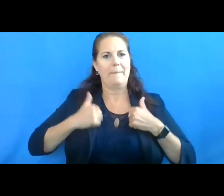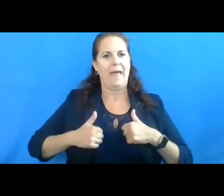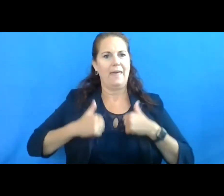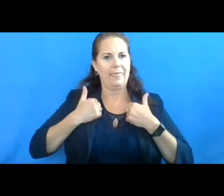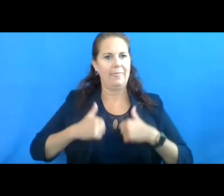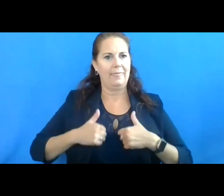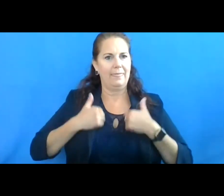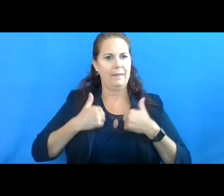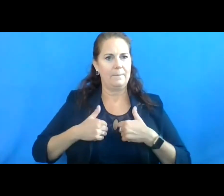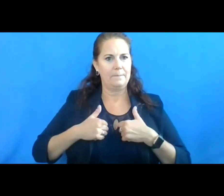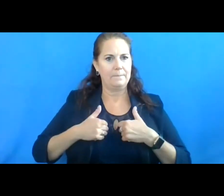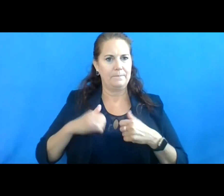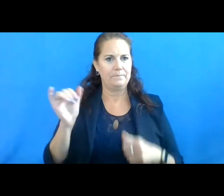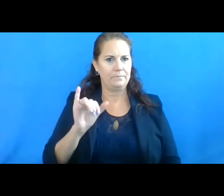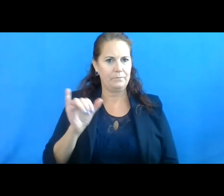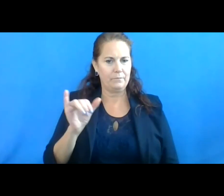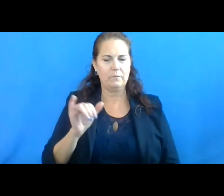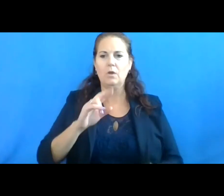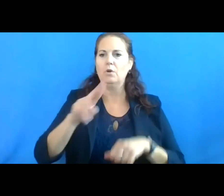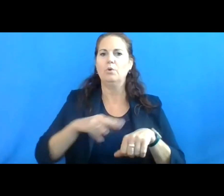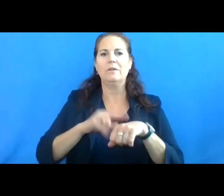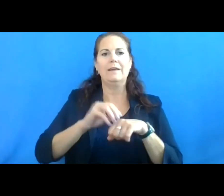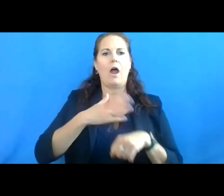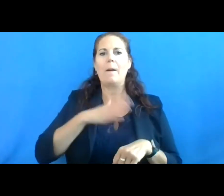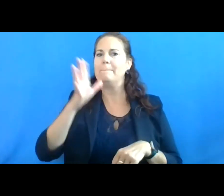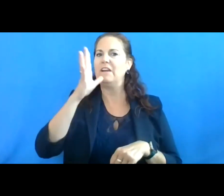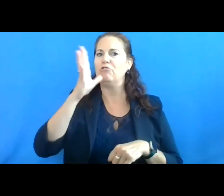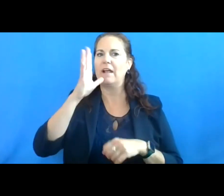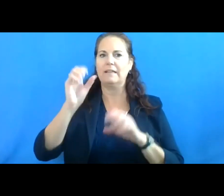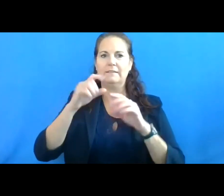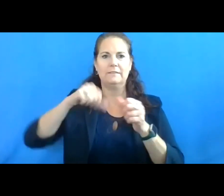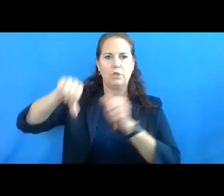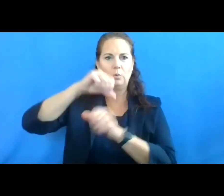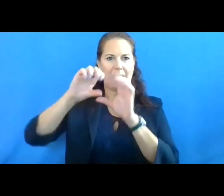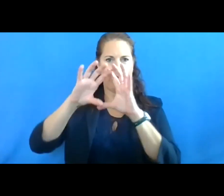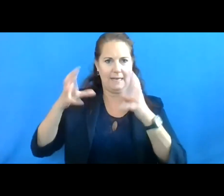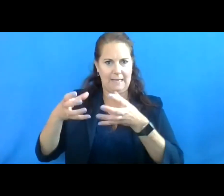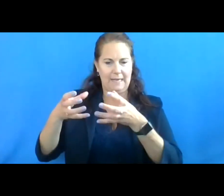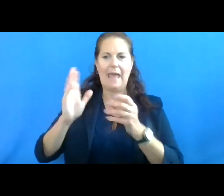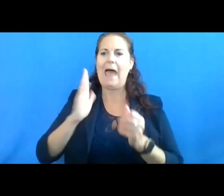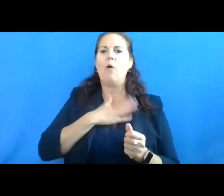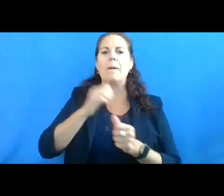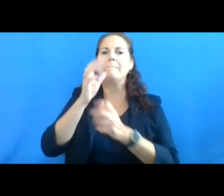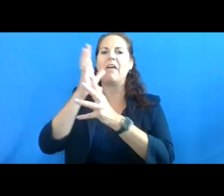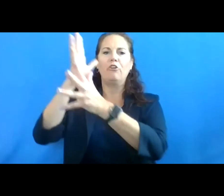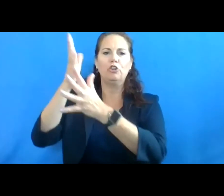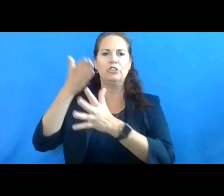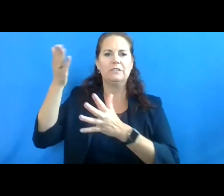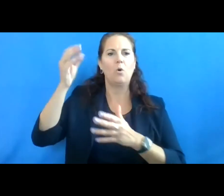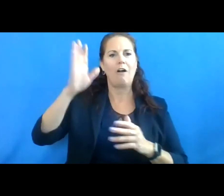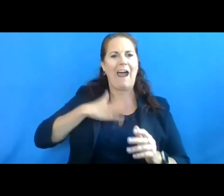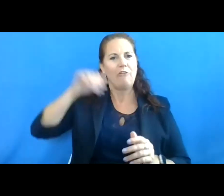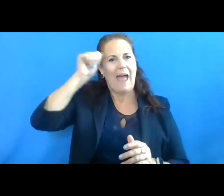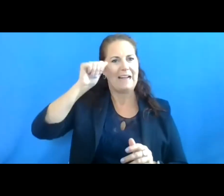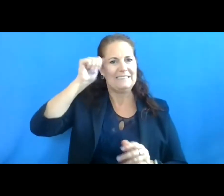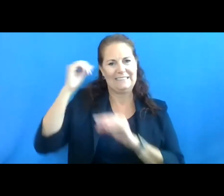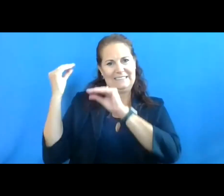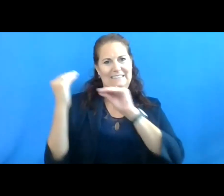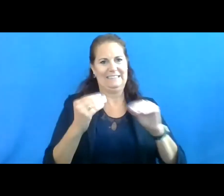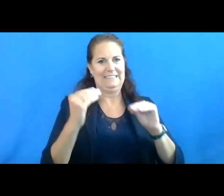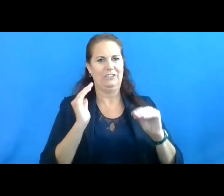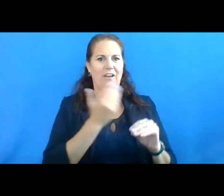Usually, in our matriarchal society, our mothers or our aunties teach us how to do this.